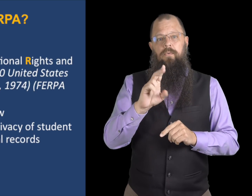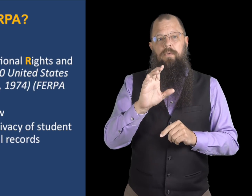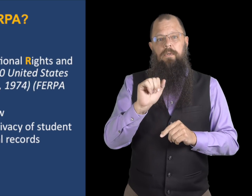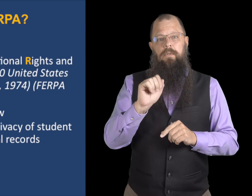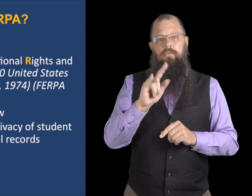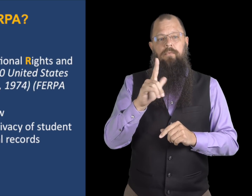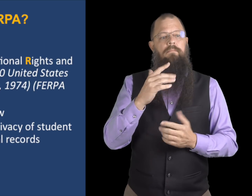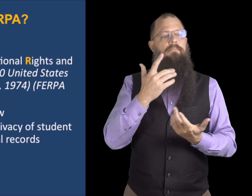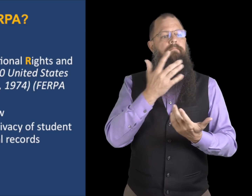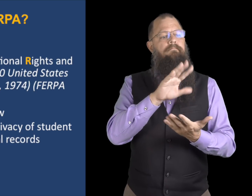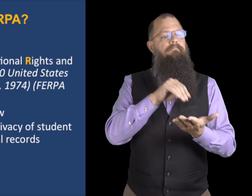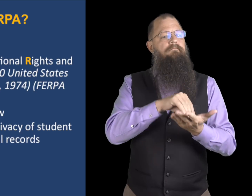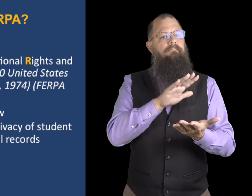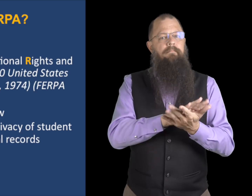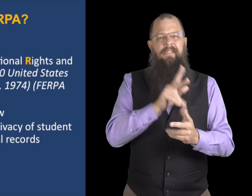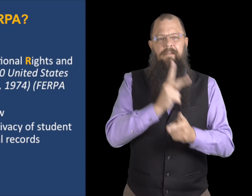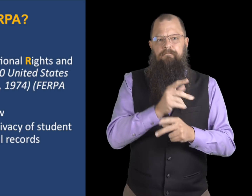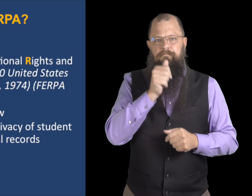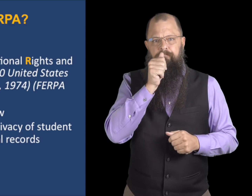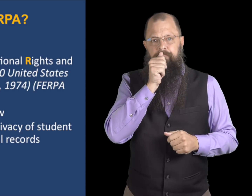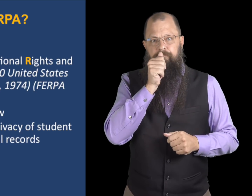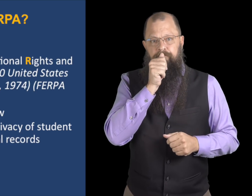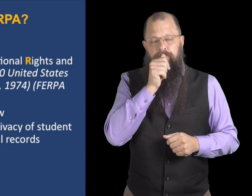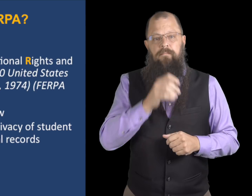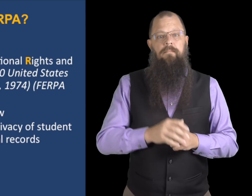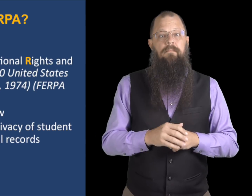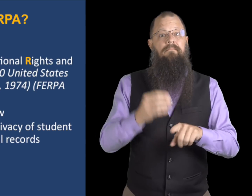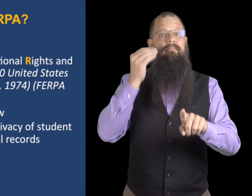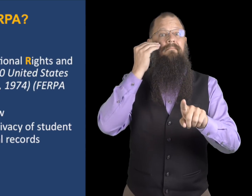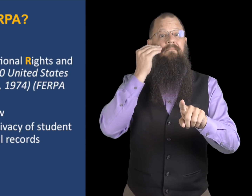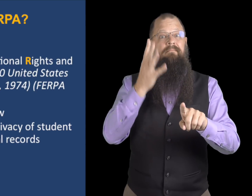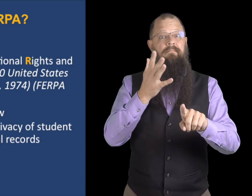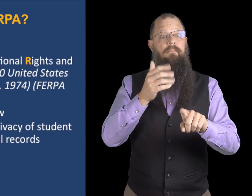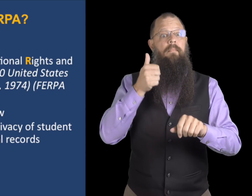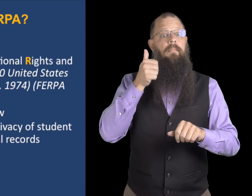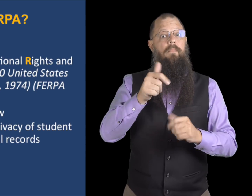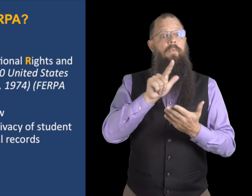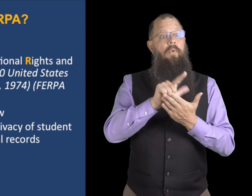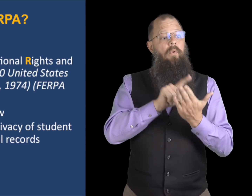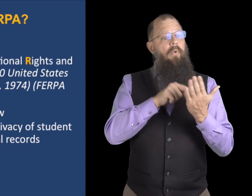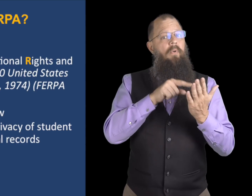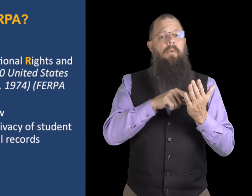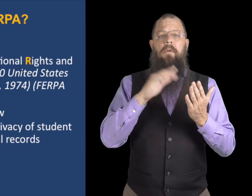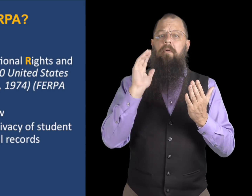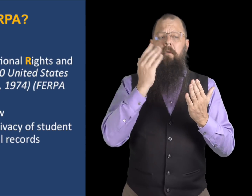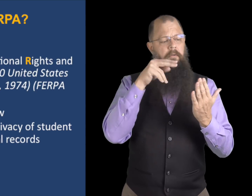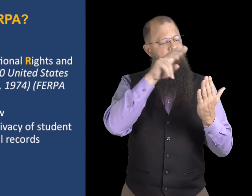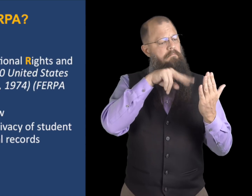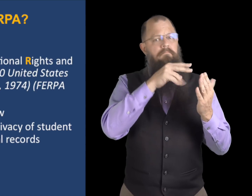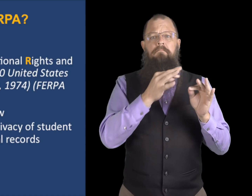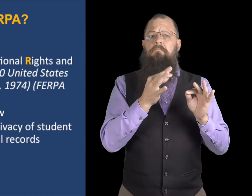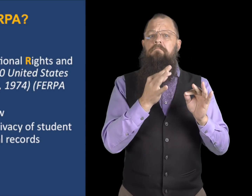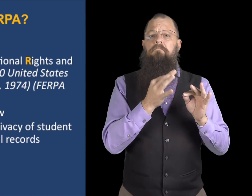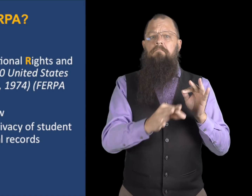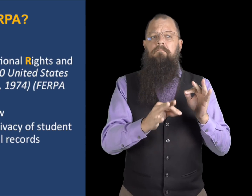that a student's educational information is kept private. The law at first glance